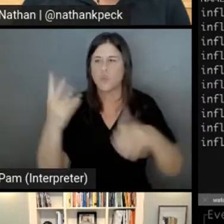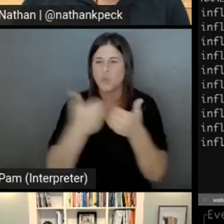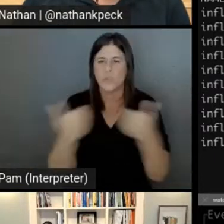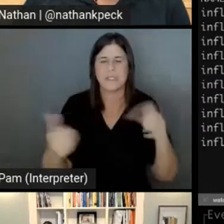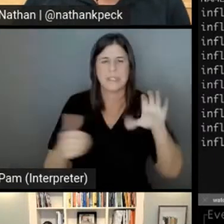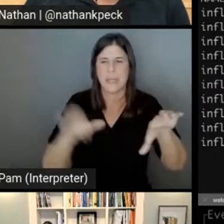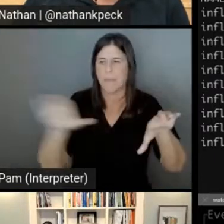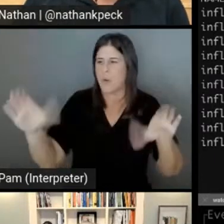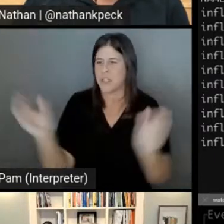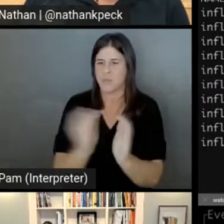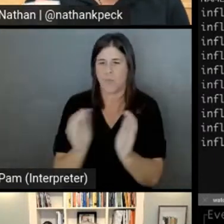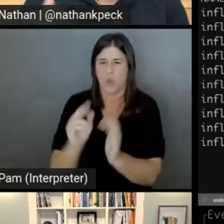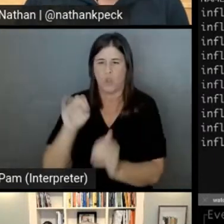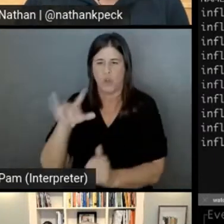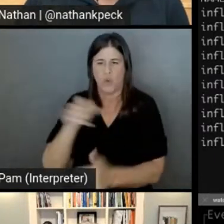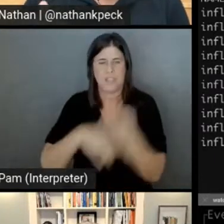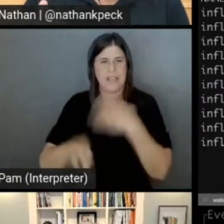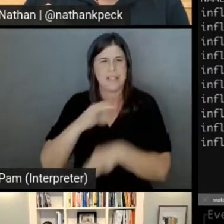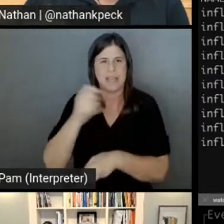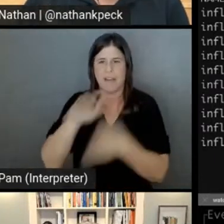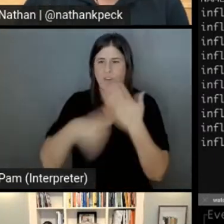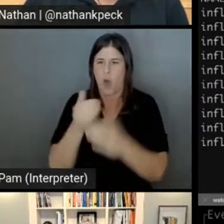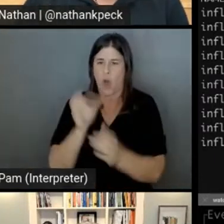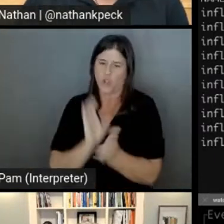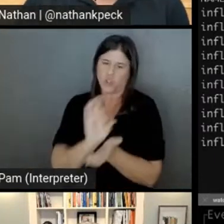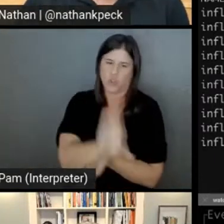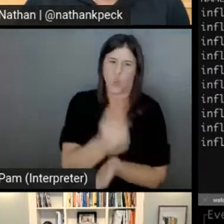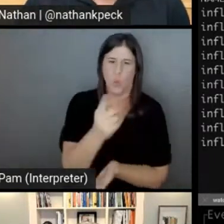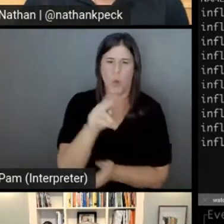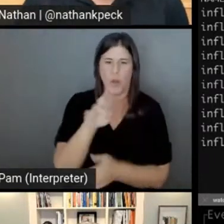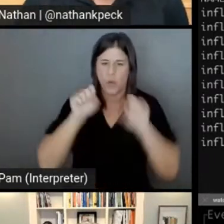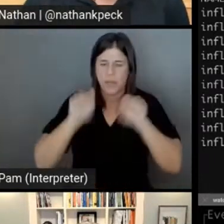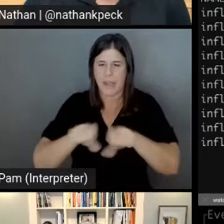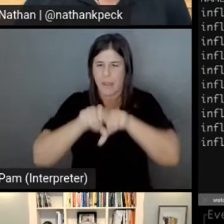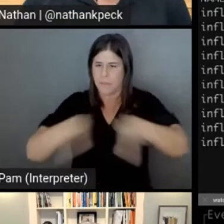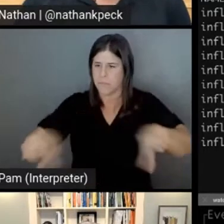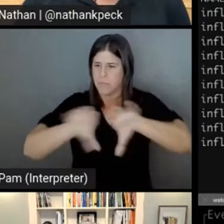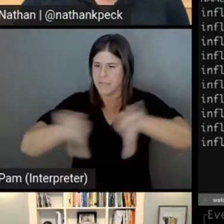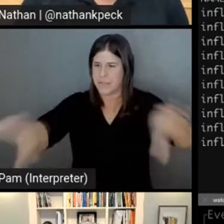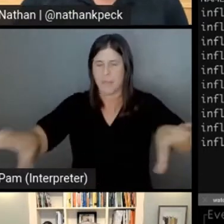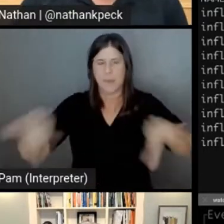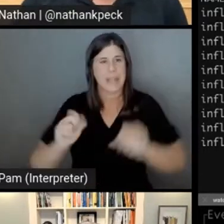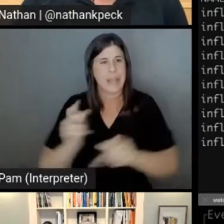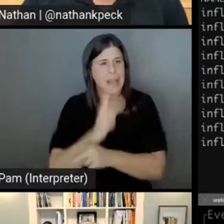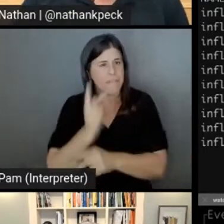rather than putting it all onto one node. Is that also something that I can configure or control with Karpenter?